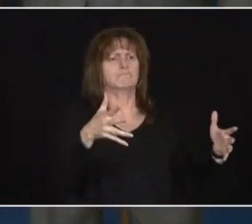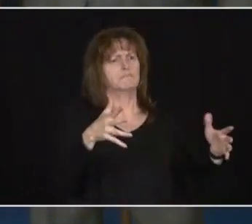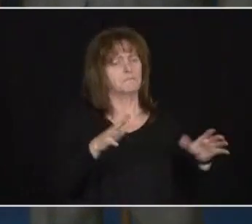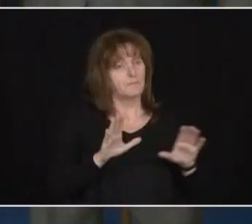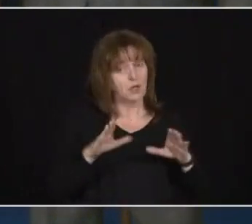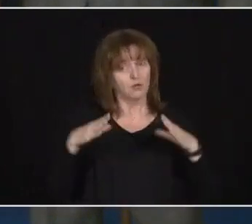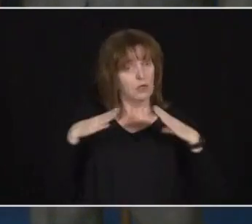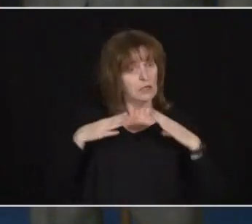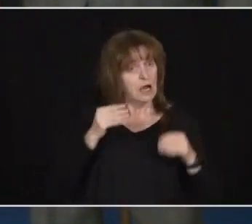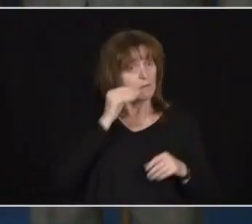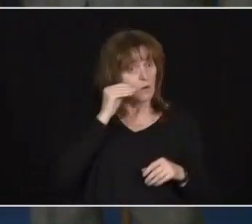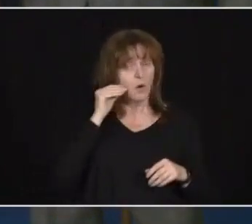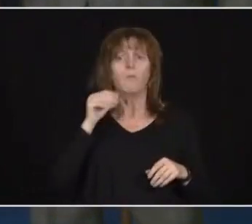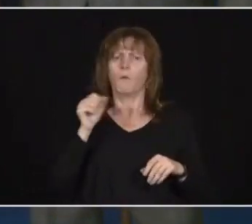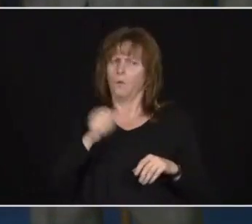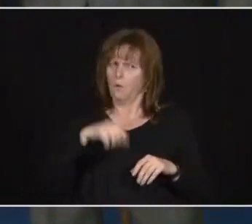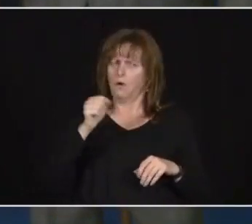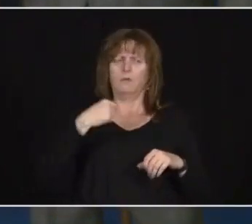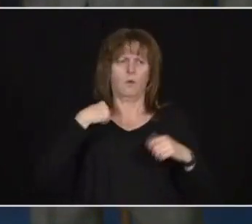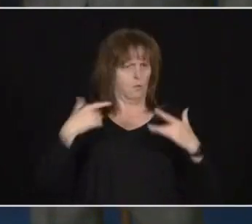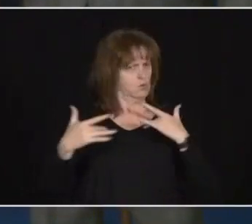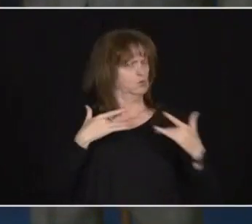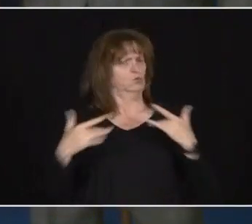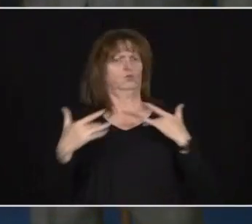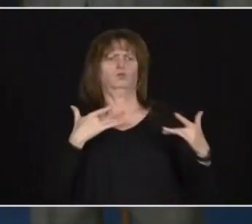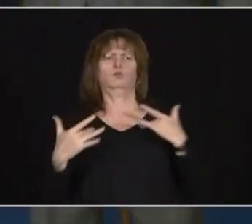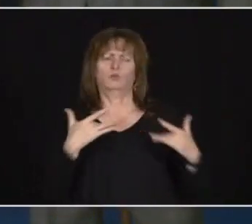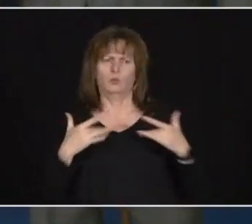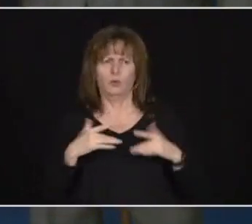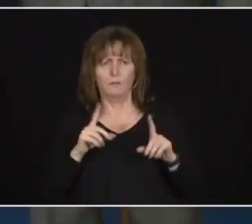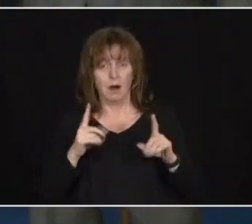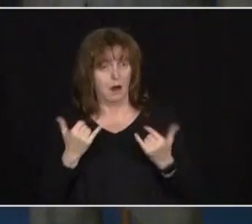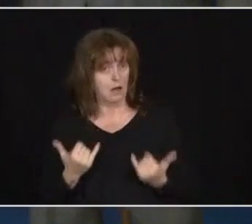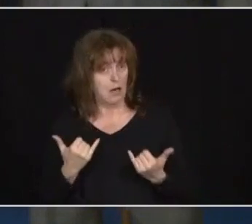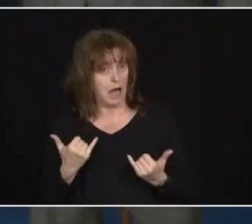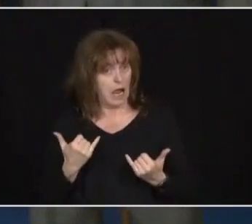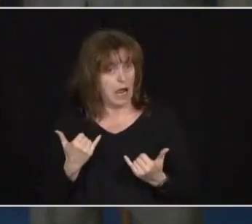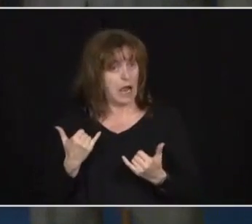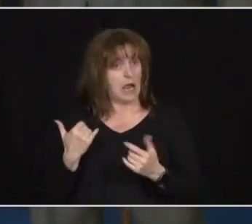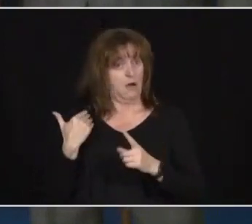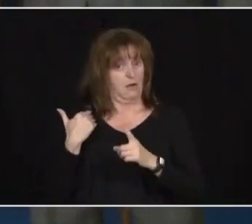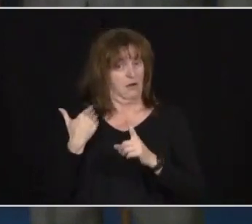We're going to continue to focus on that. There is a concern about retirement homes as